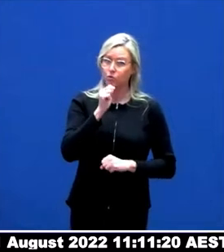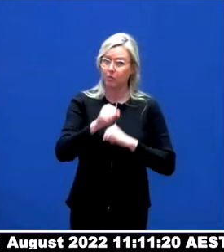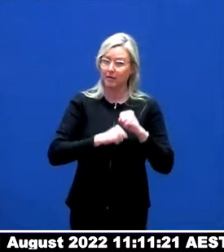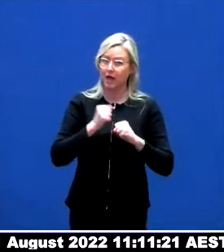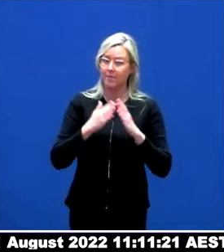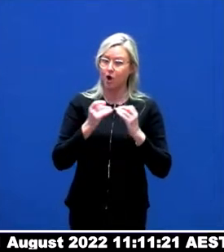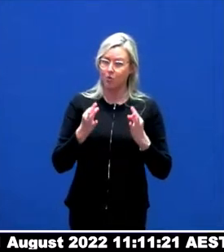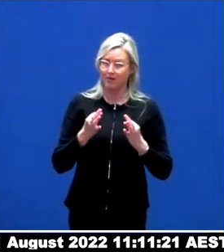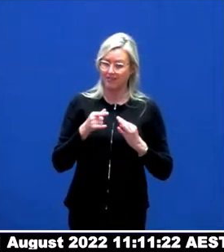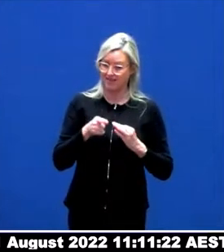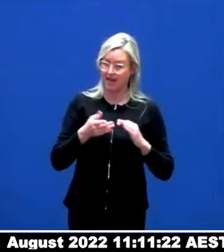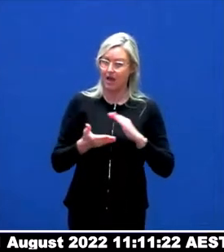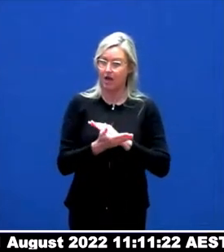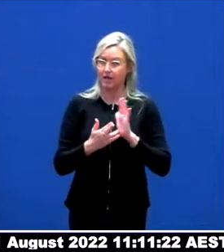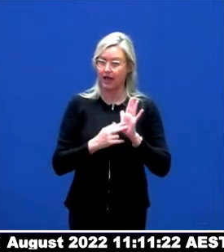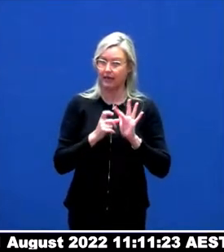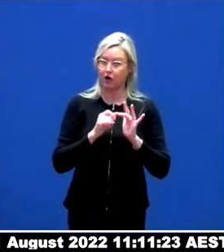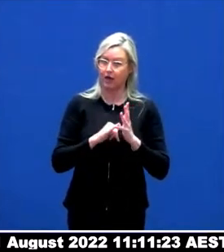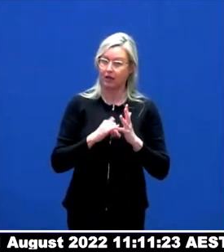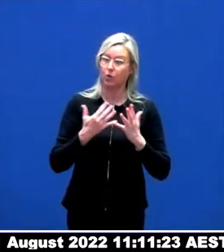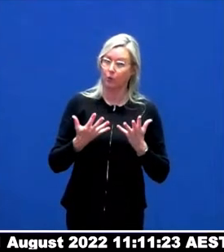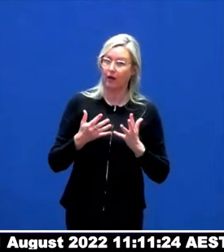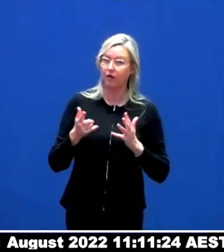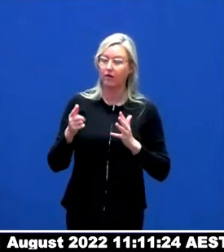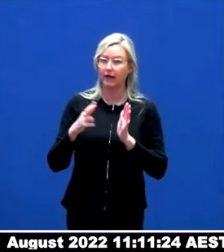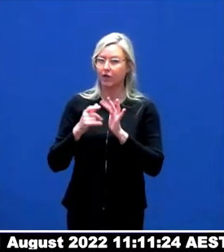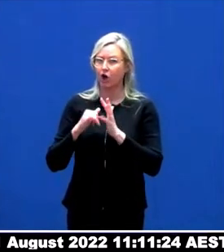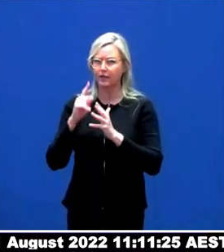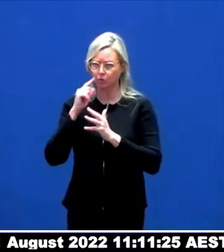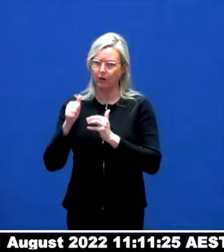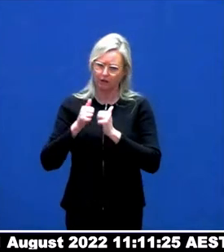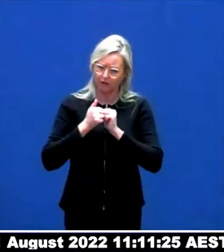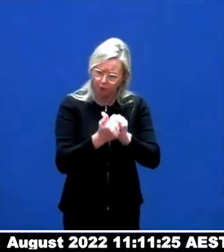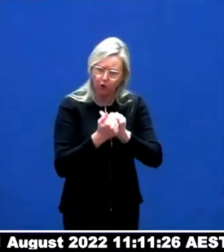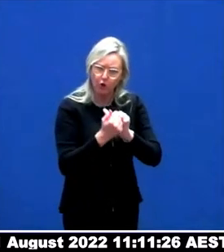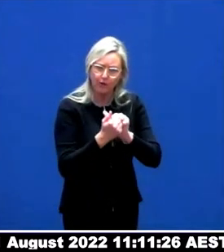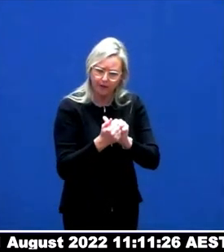participant, then the NDIS work with them very closely and they provide interim